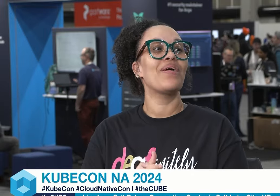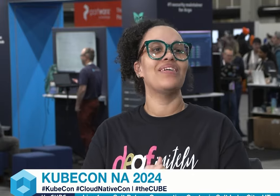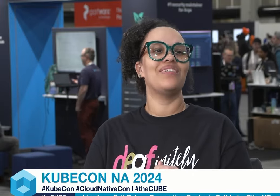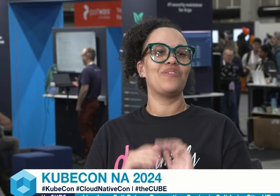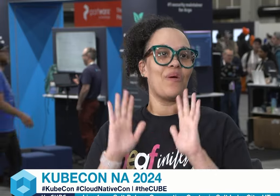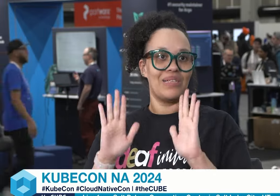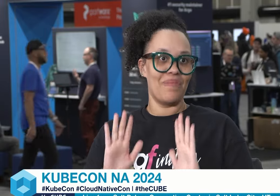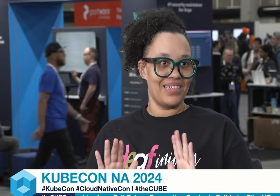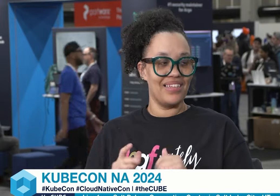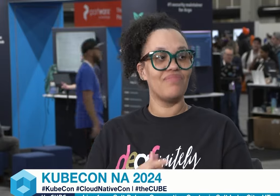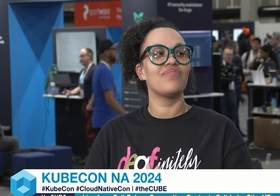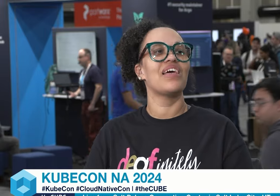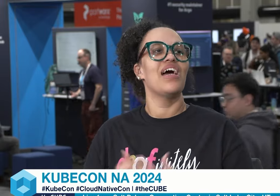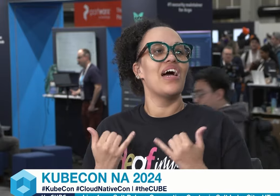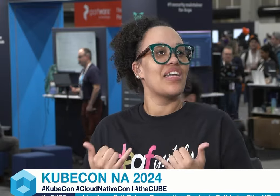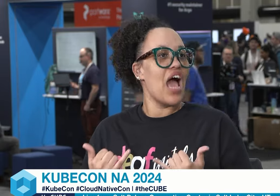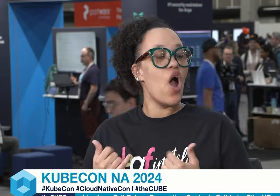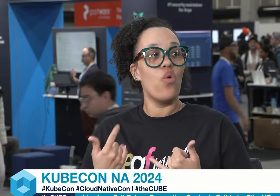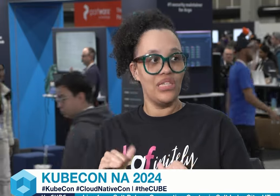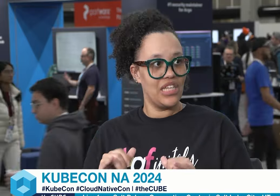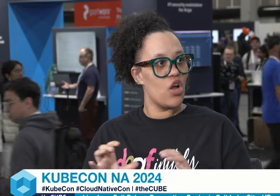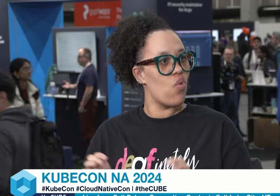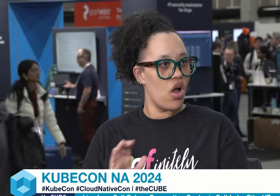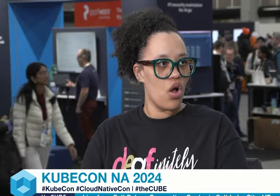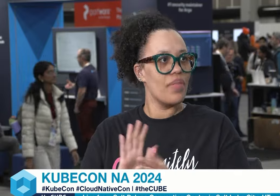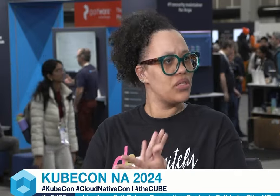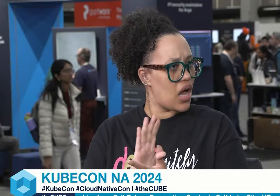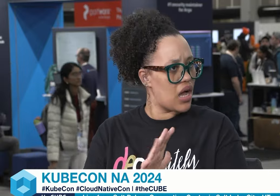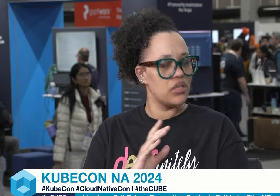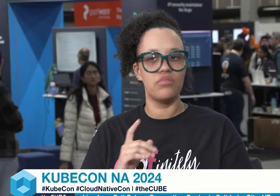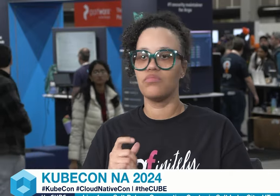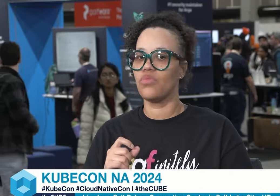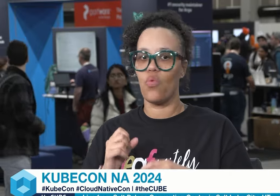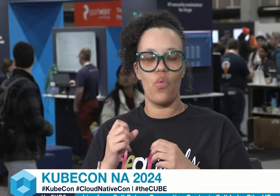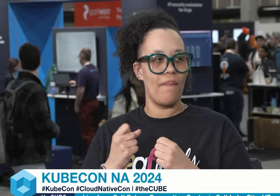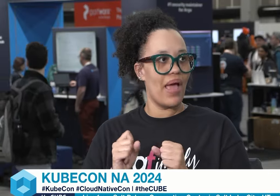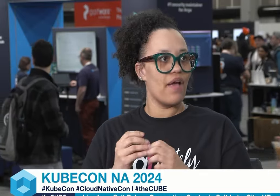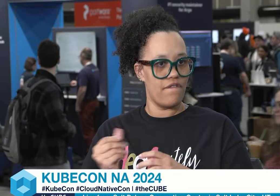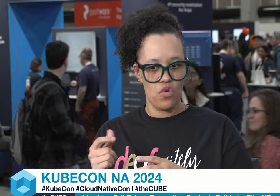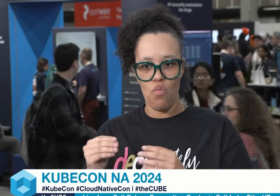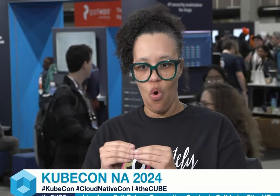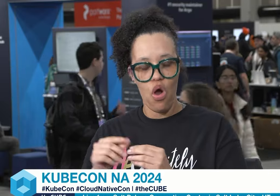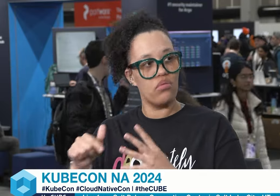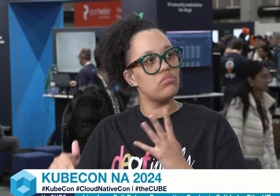She's our first one. So now we still are working on our documentation.